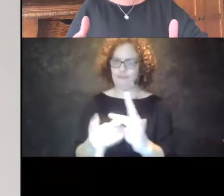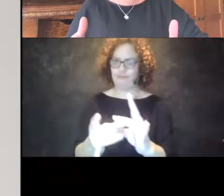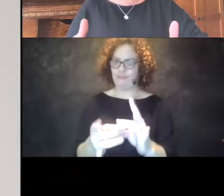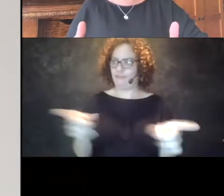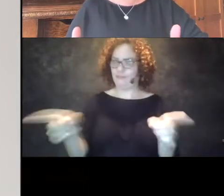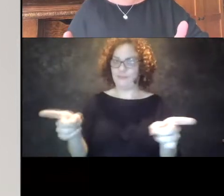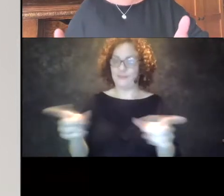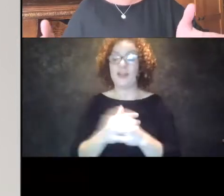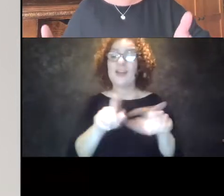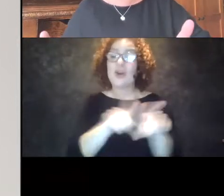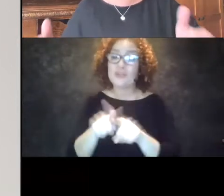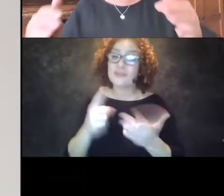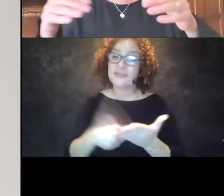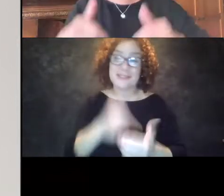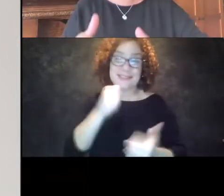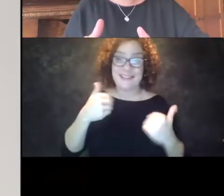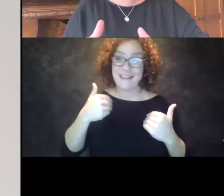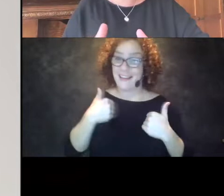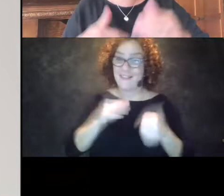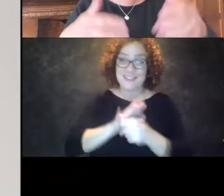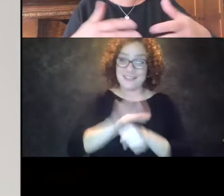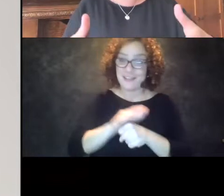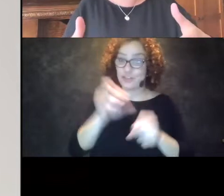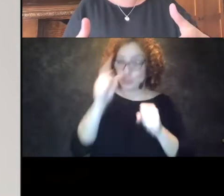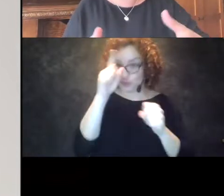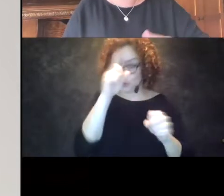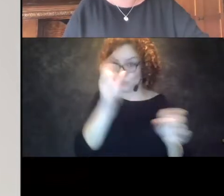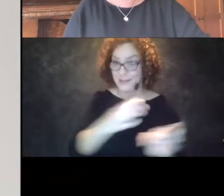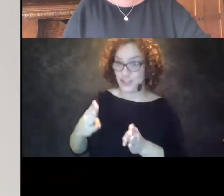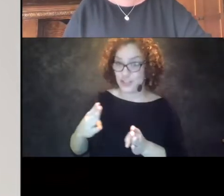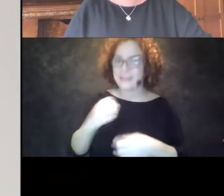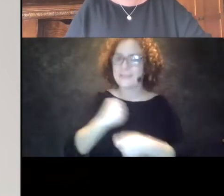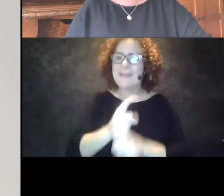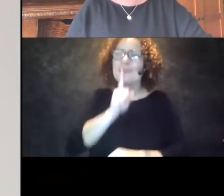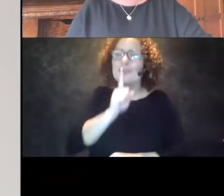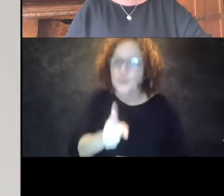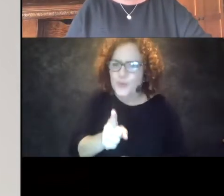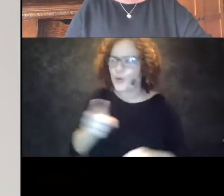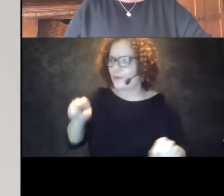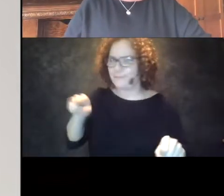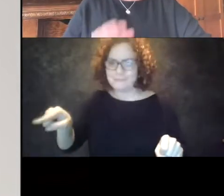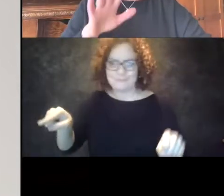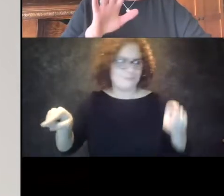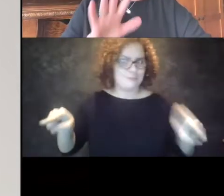in terms of making kids sure kids are engaging in shared activities together. So. So these